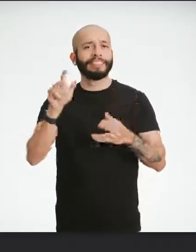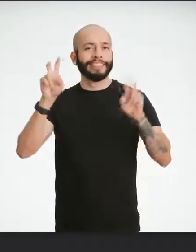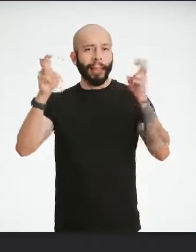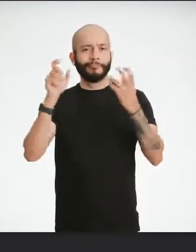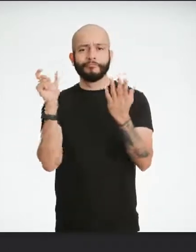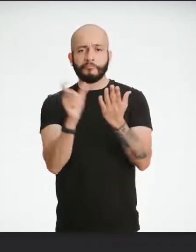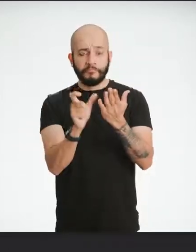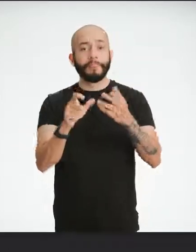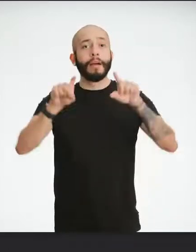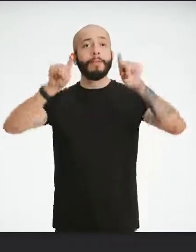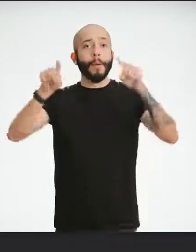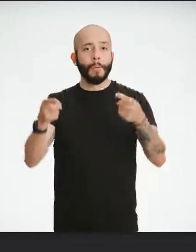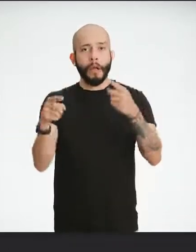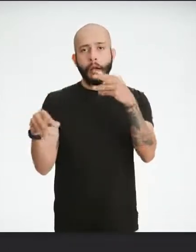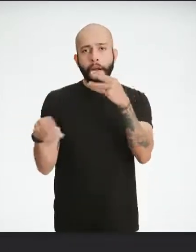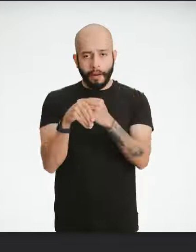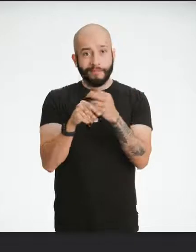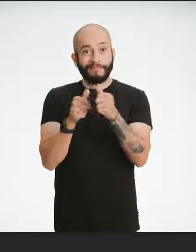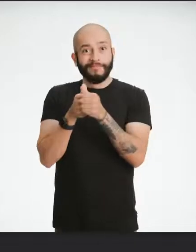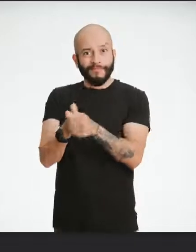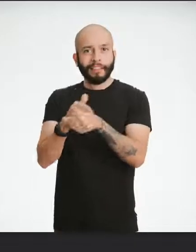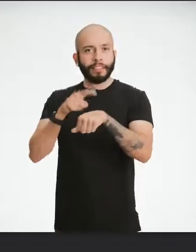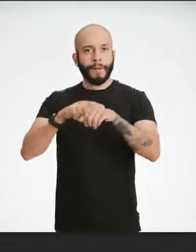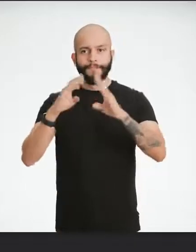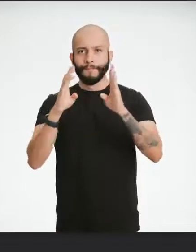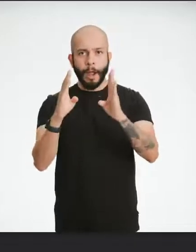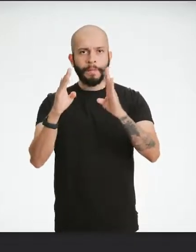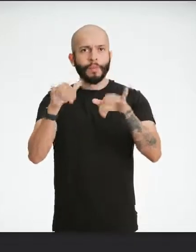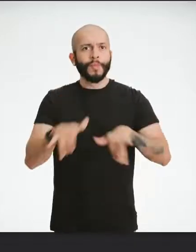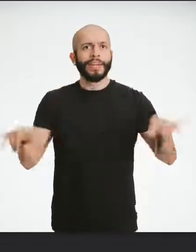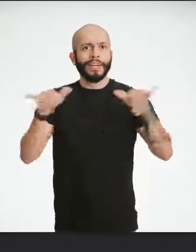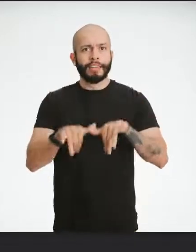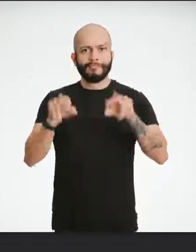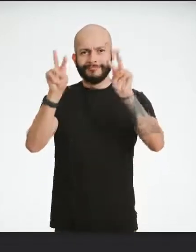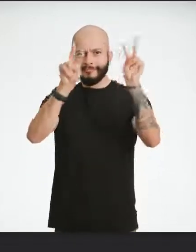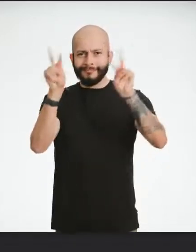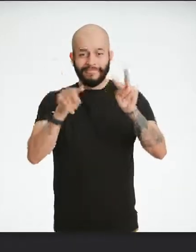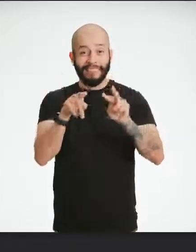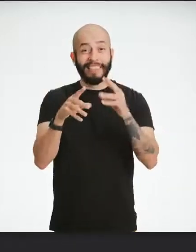And I'll add a parameter for which time frame of trends to look at.